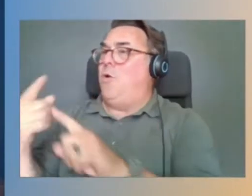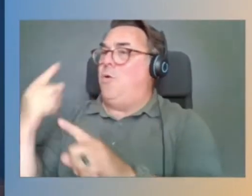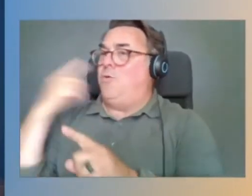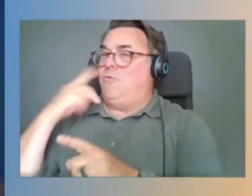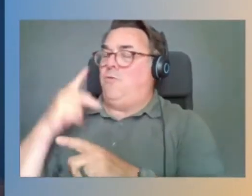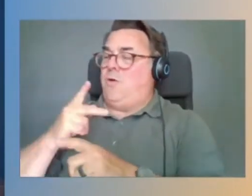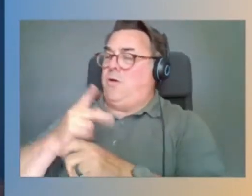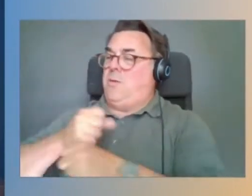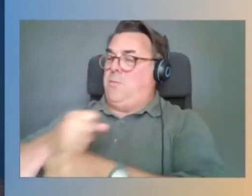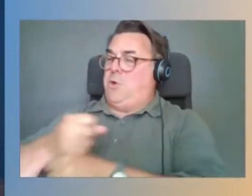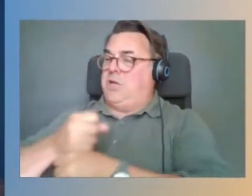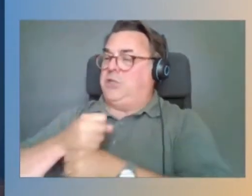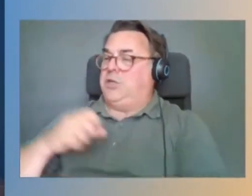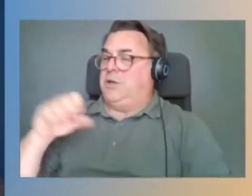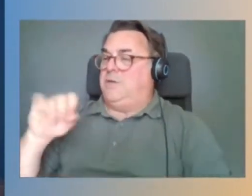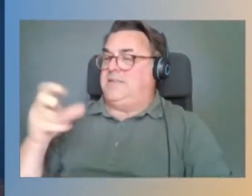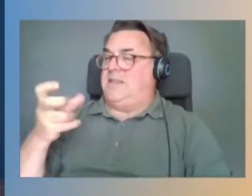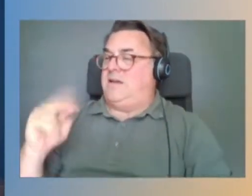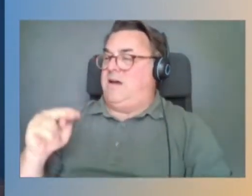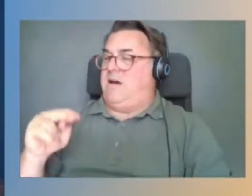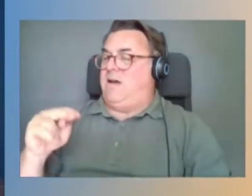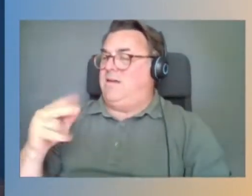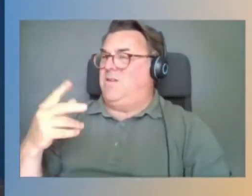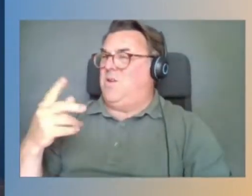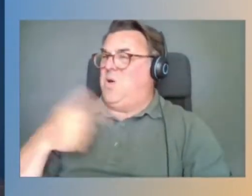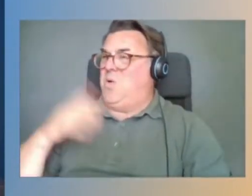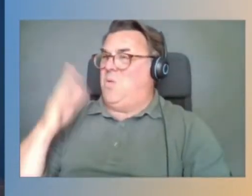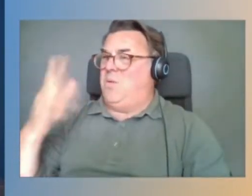and we're gonna get into how they can use,